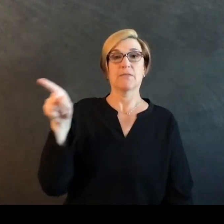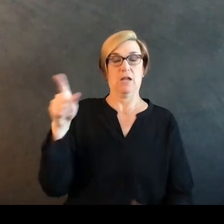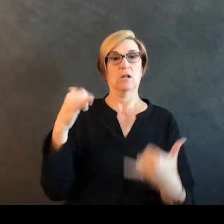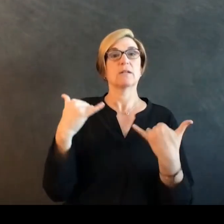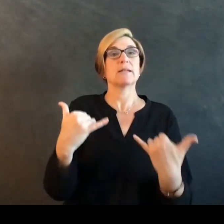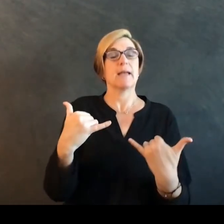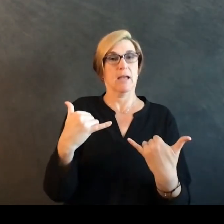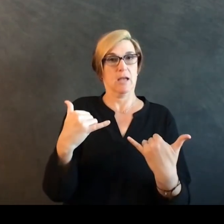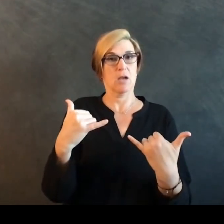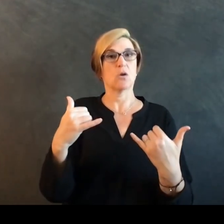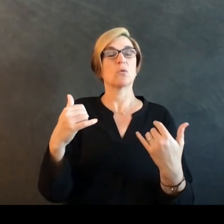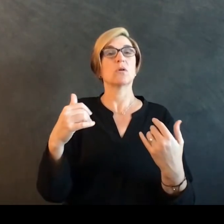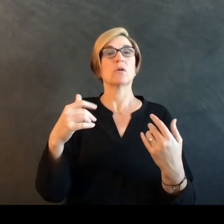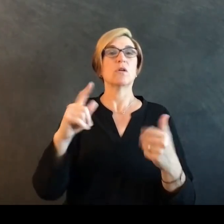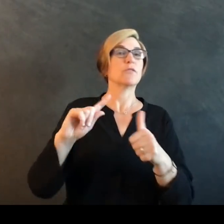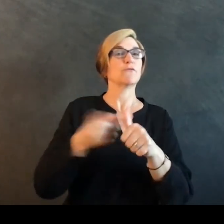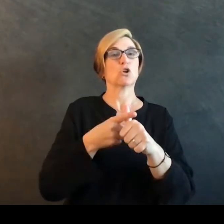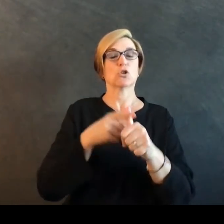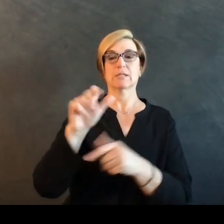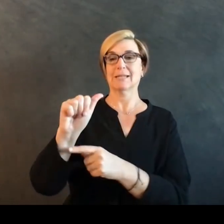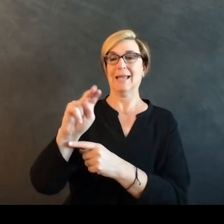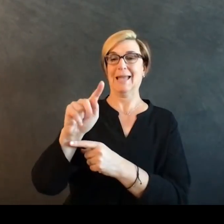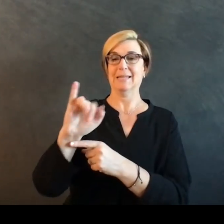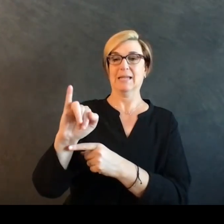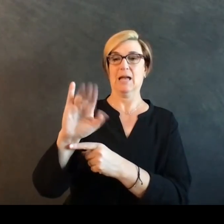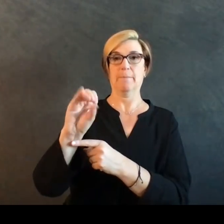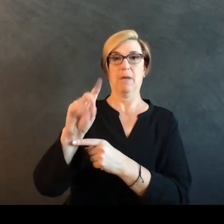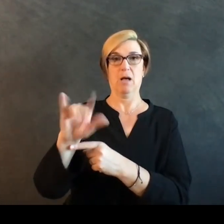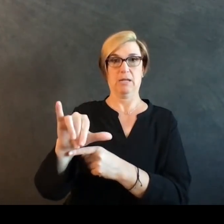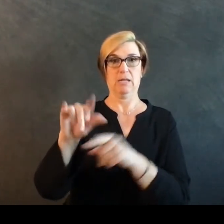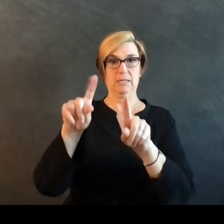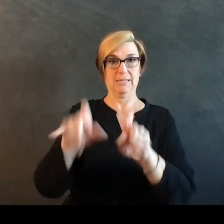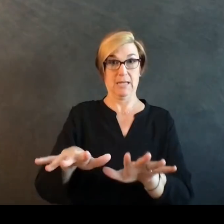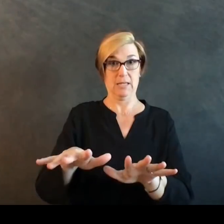antibody tests developed avalue selects a key step that will help identify